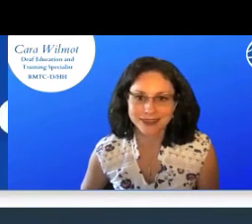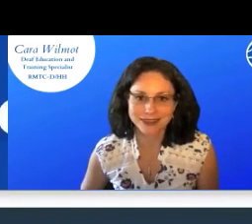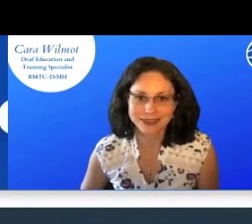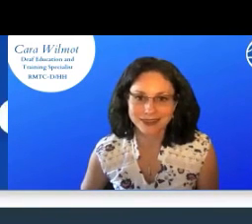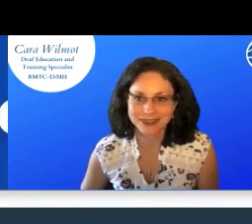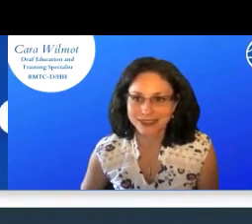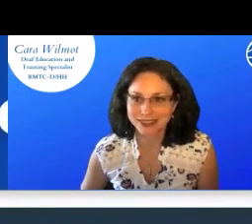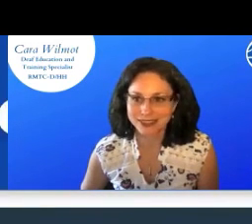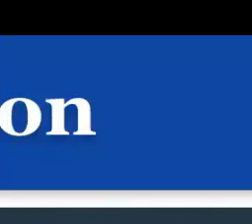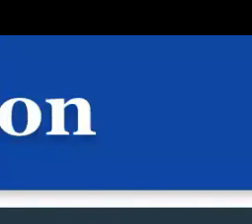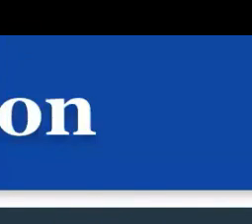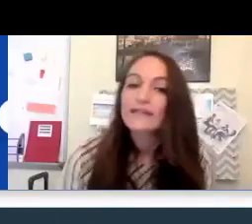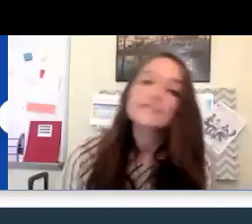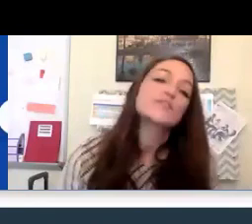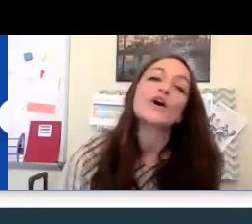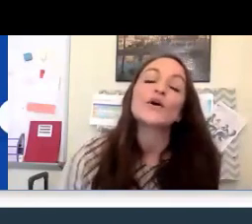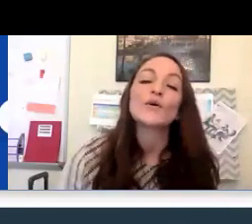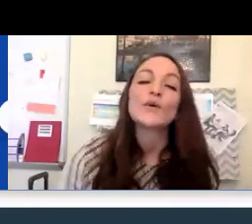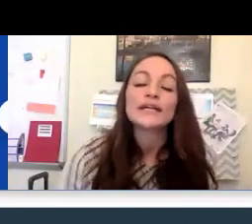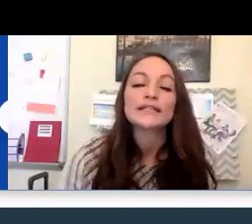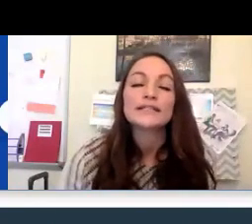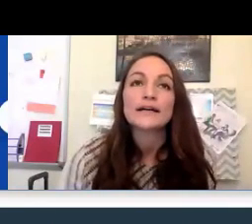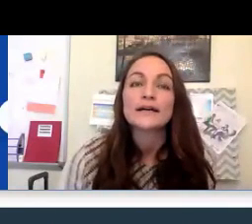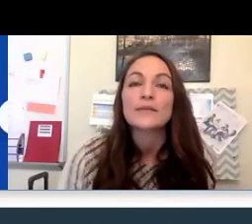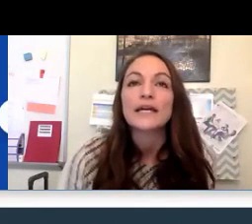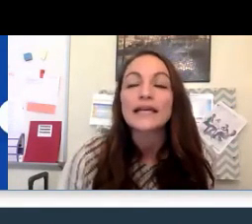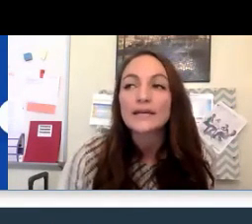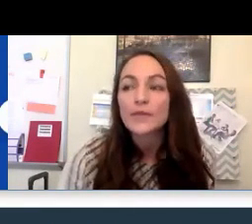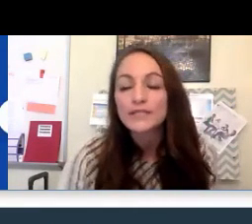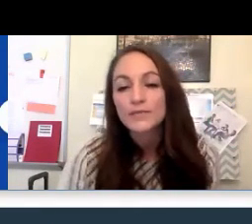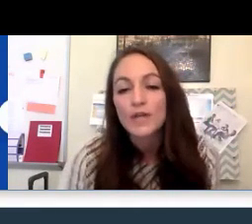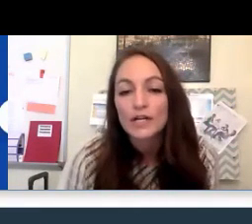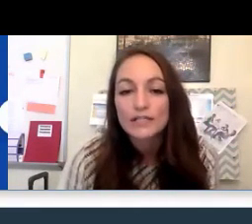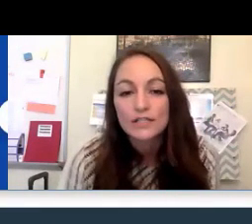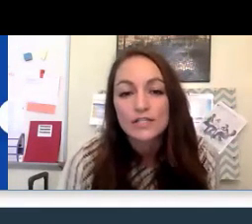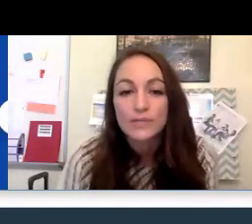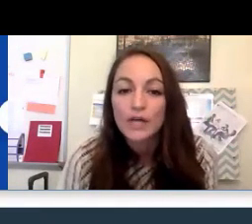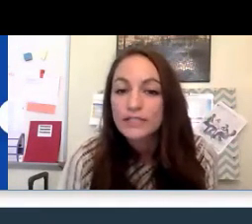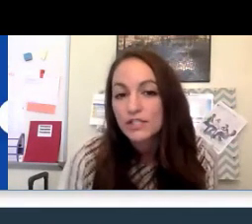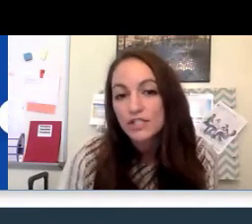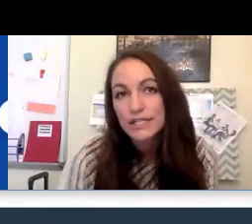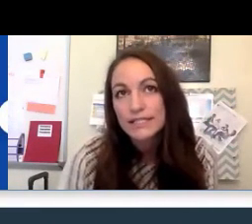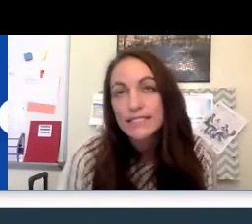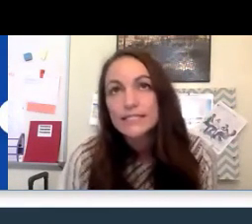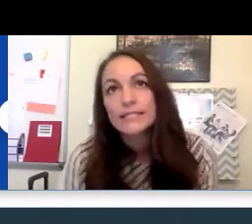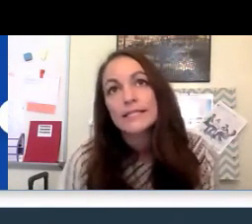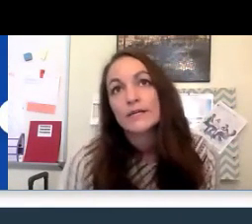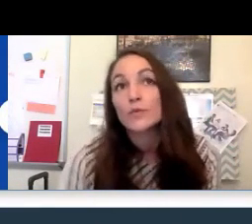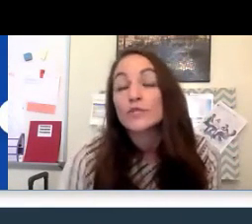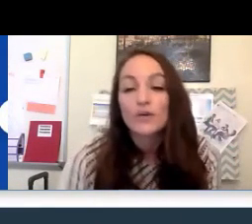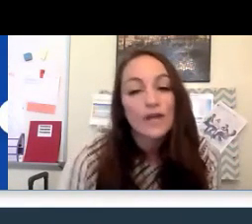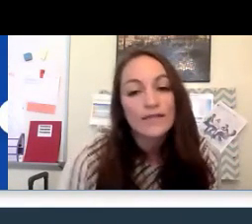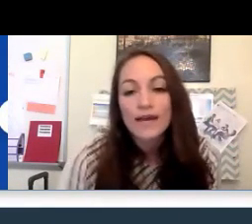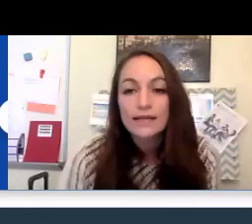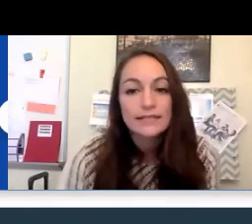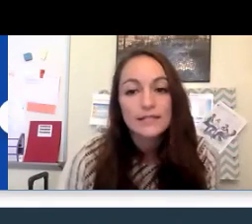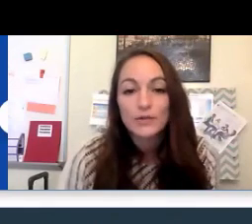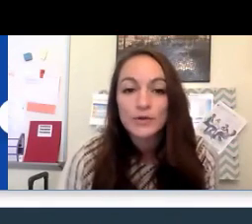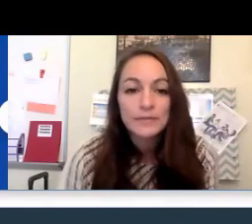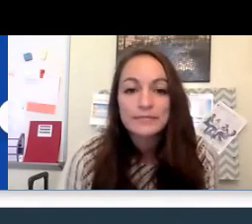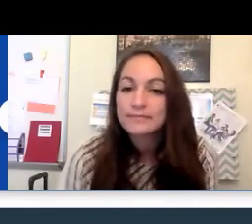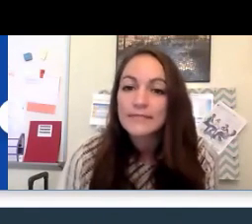[ANNMARIE] Okay so again because we are such a small district we don't have that continuum that,